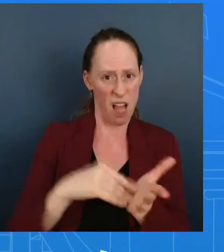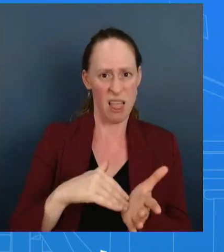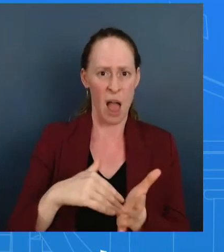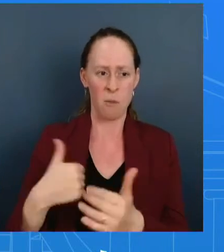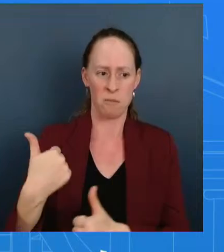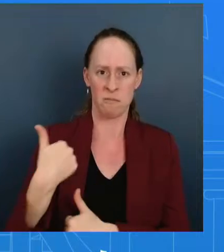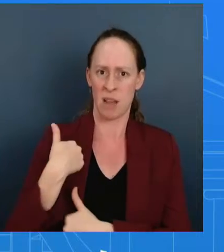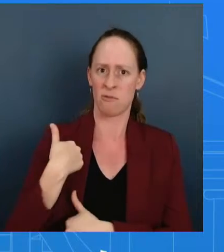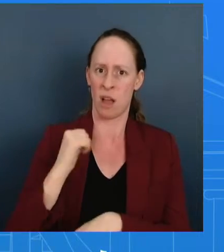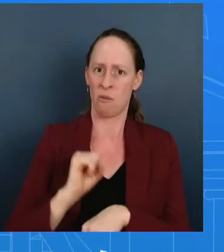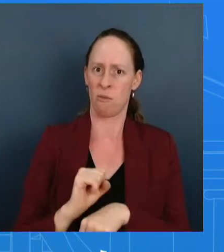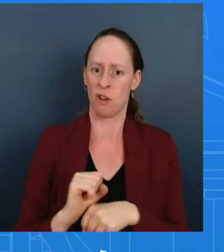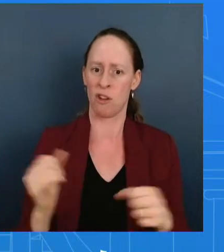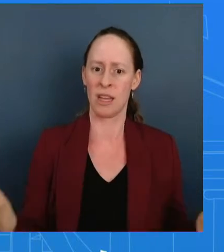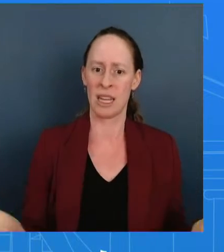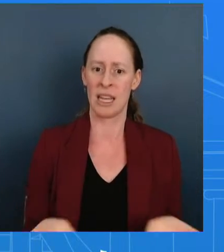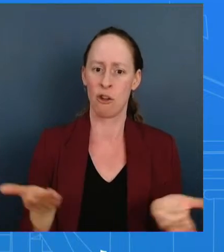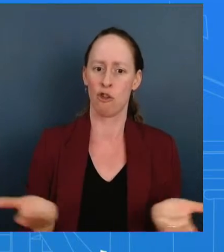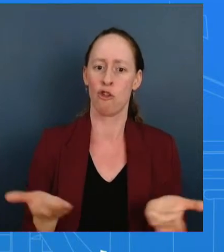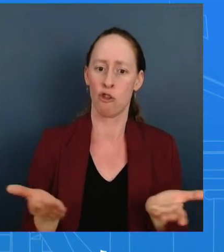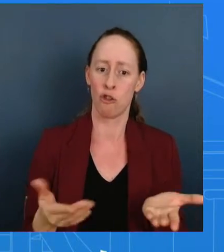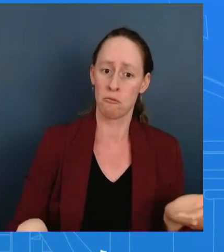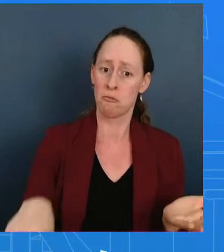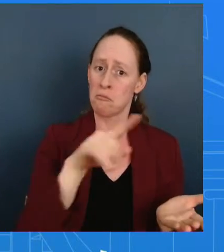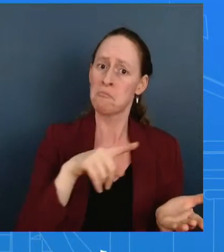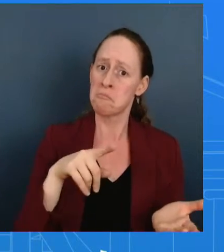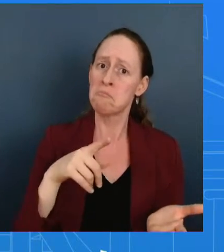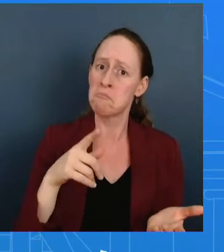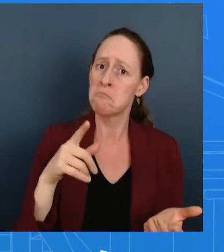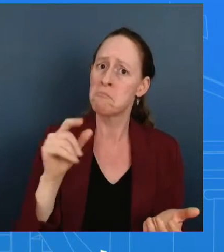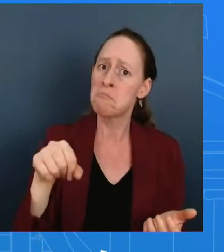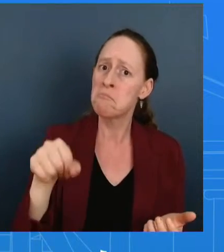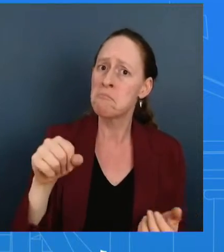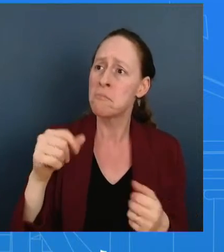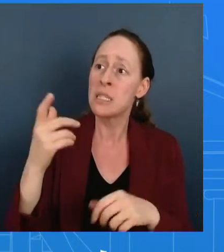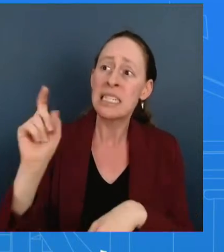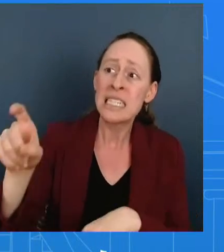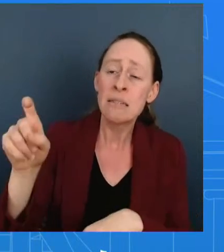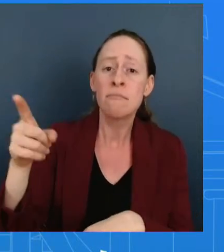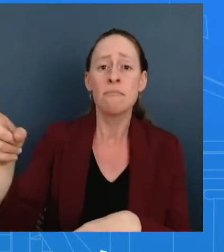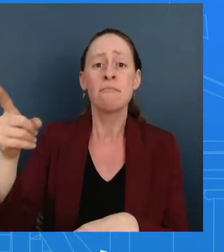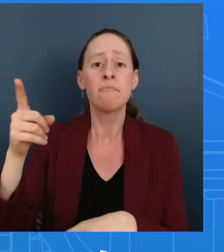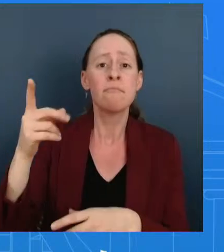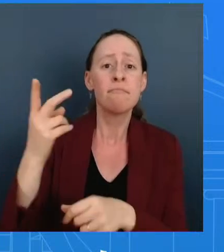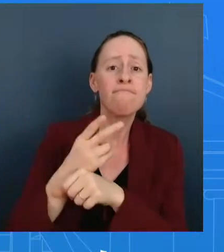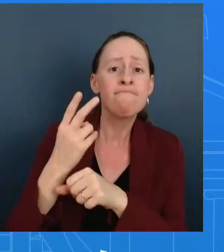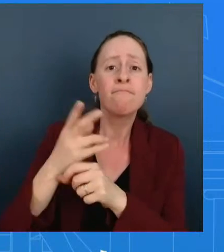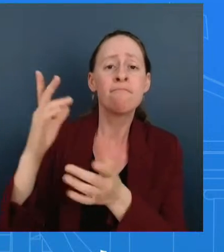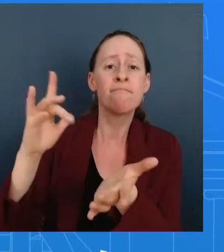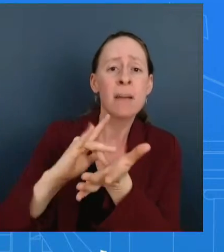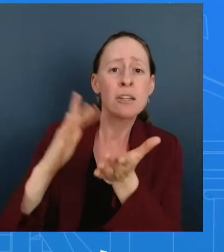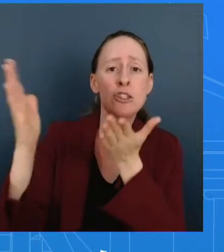The Press: But we're not talking about those other people. Ms. Jean-Pierre: They get care from that. The Press: We're talking about the president of the United States. Ms. Jean-Pierre: I know, but I'm try- -- but I -- guys, I'm trying to answer the question